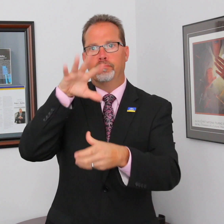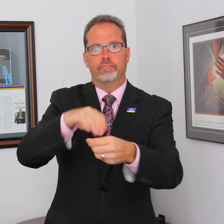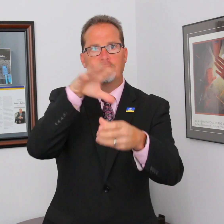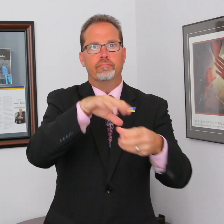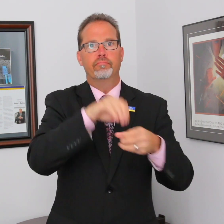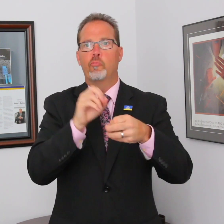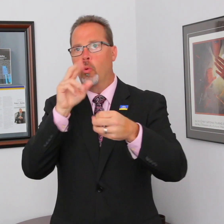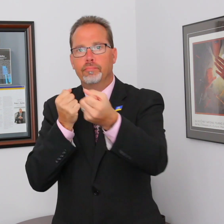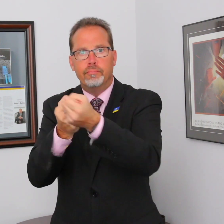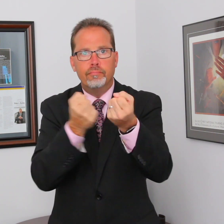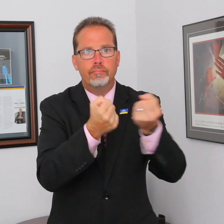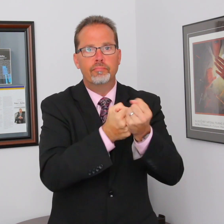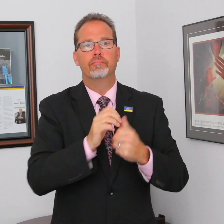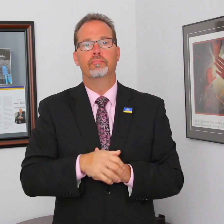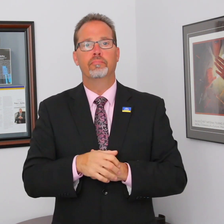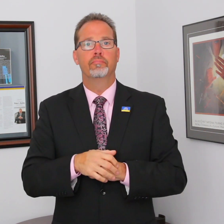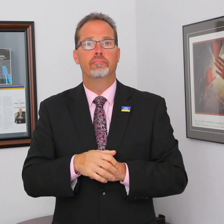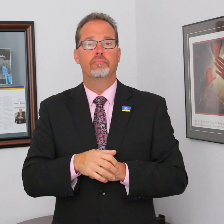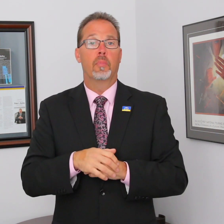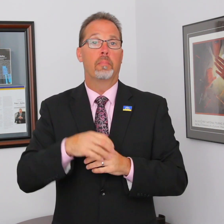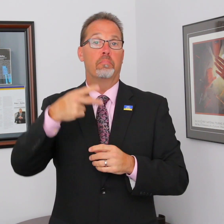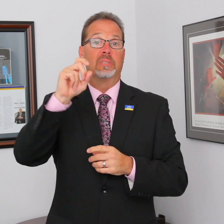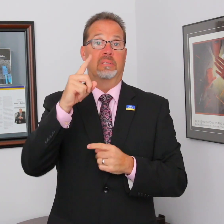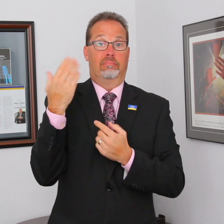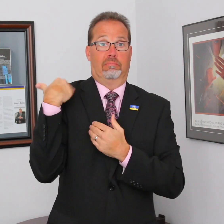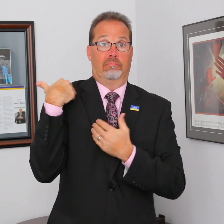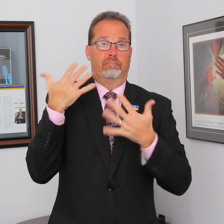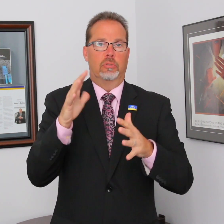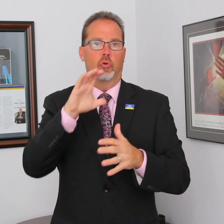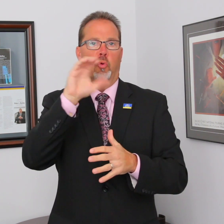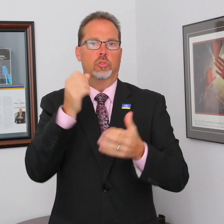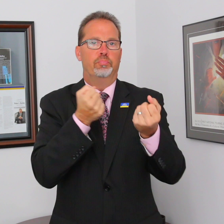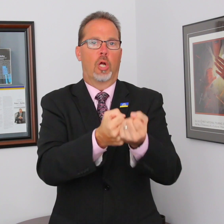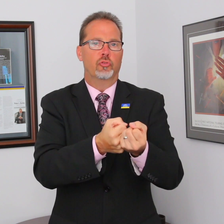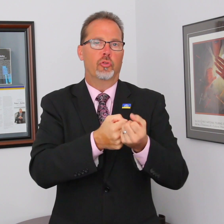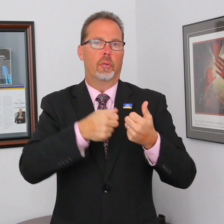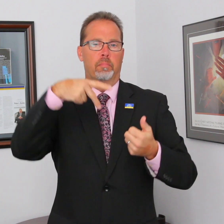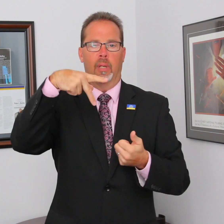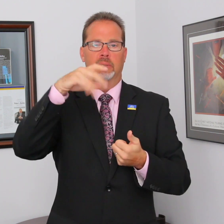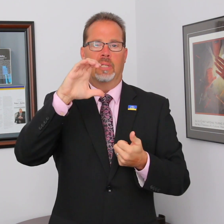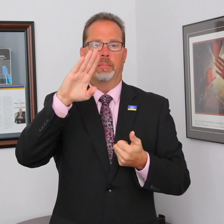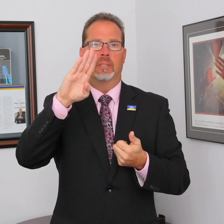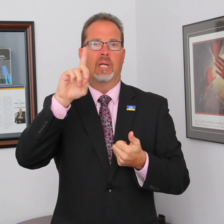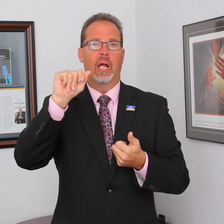that we'd like to share with you. PSD was involved with the PCBDA,